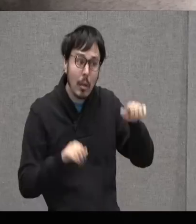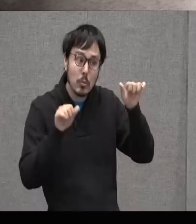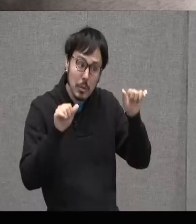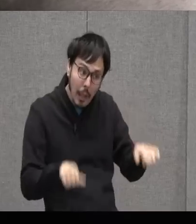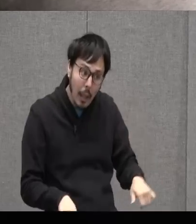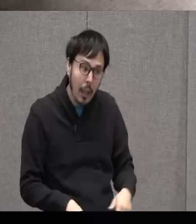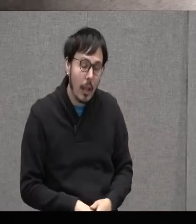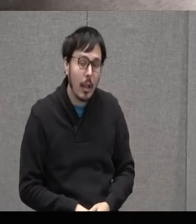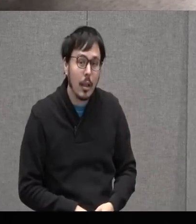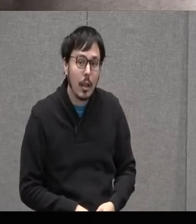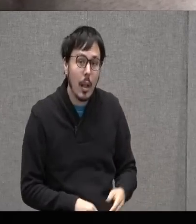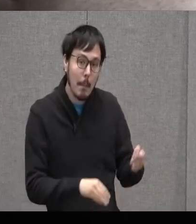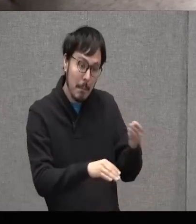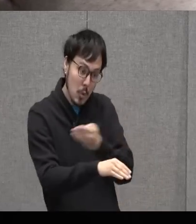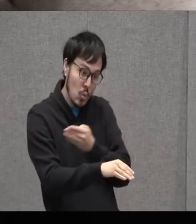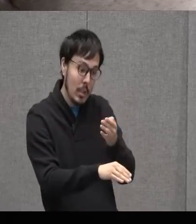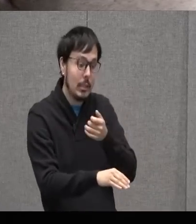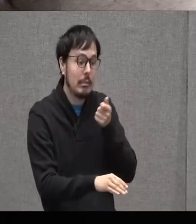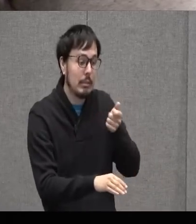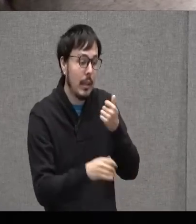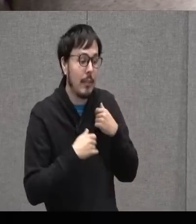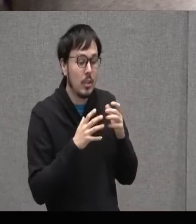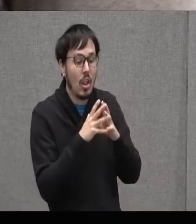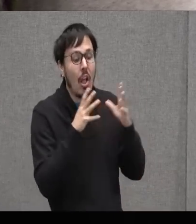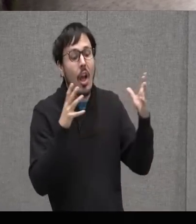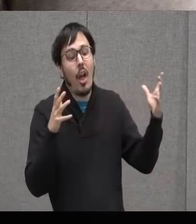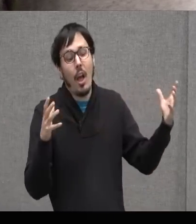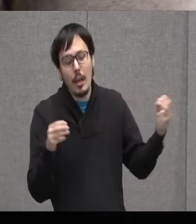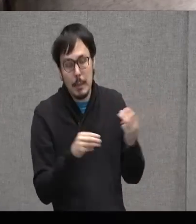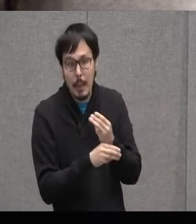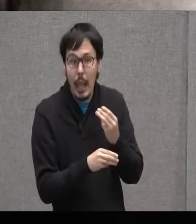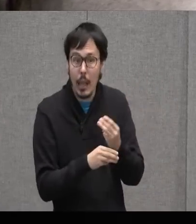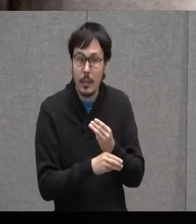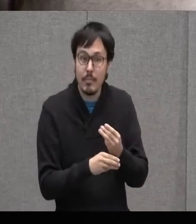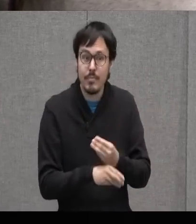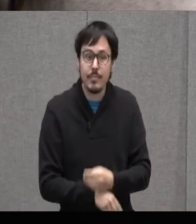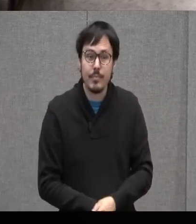Music has a lot of math, time signatures and beats